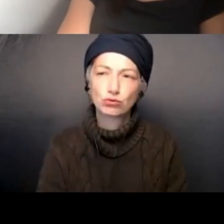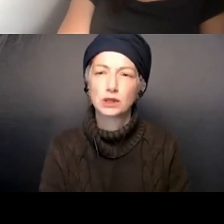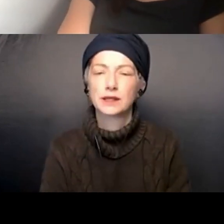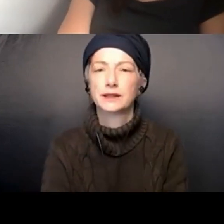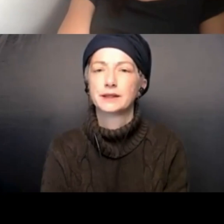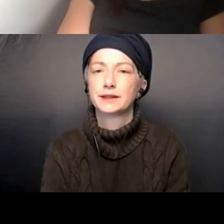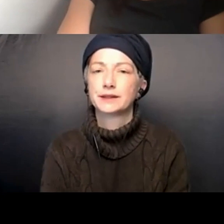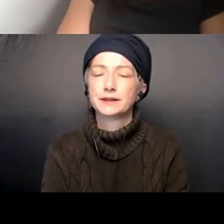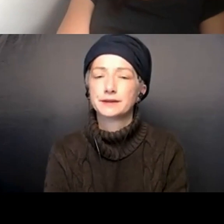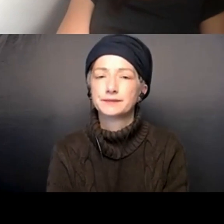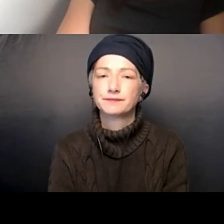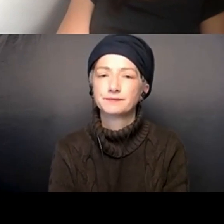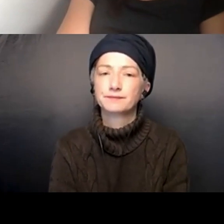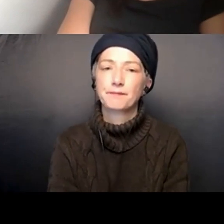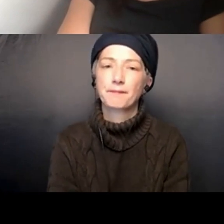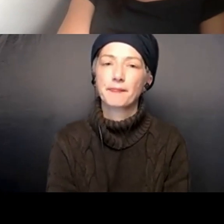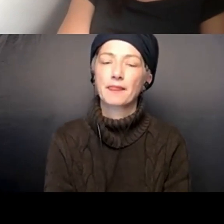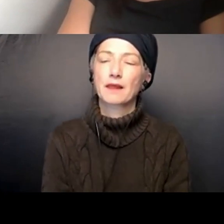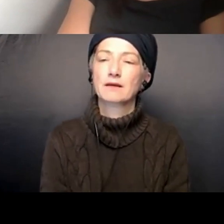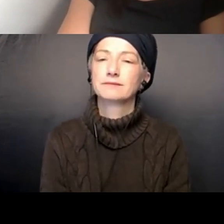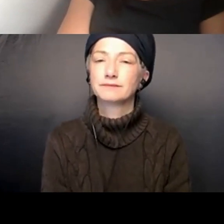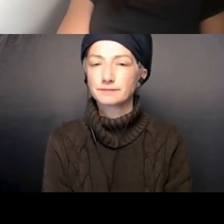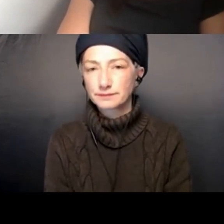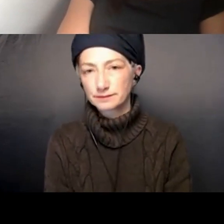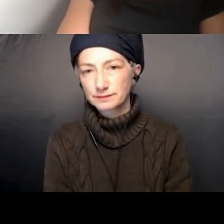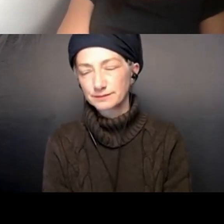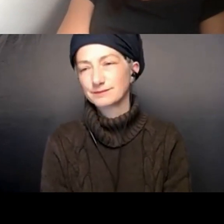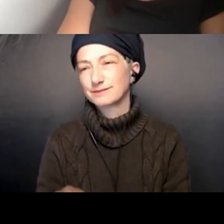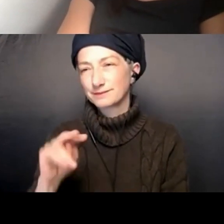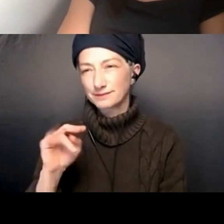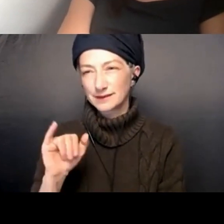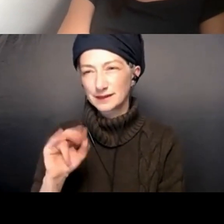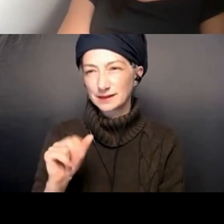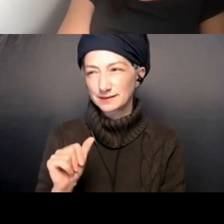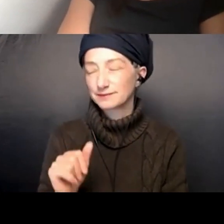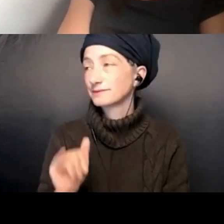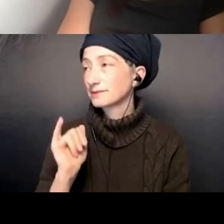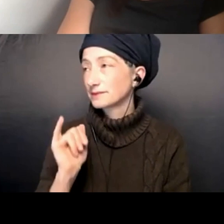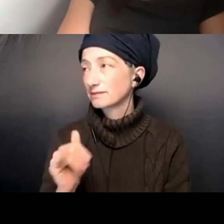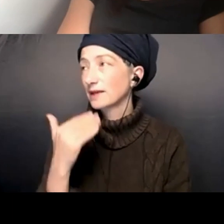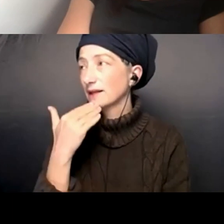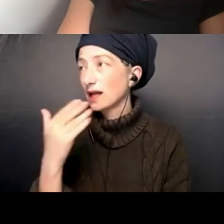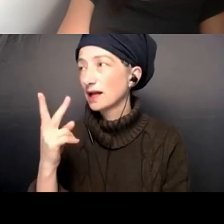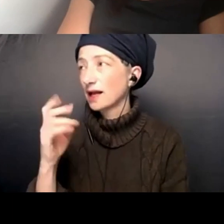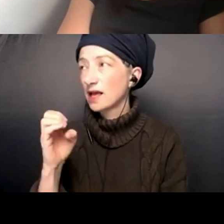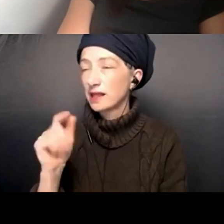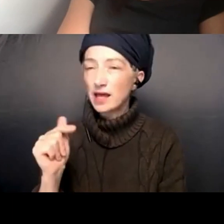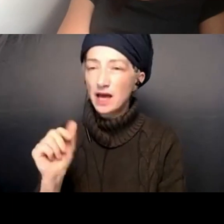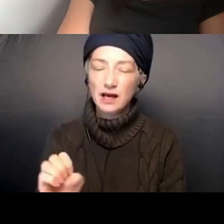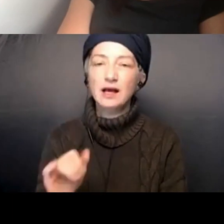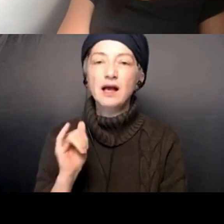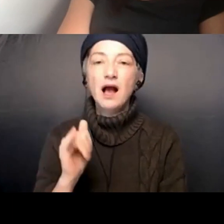Nina Mühlemann: Yes. Thank you, Kate. This is Nina speaking. So first of all, I have also put the link